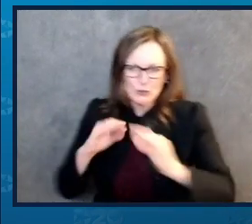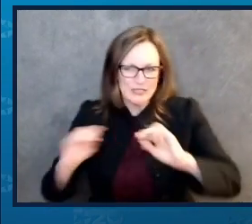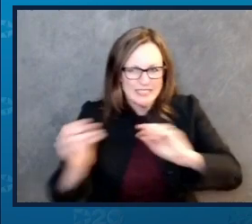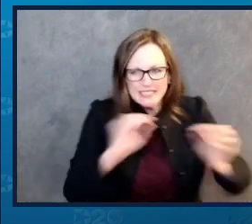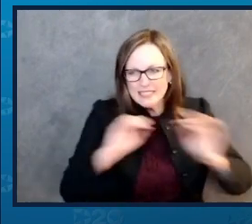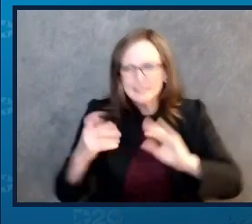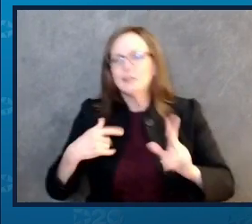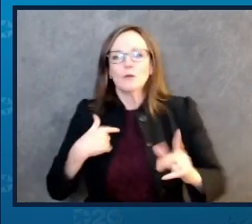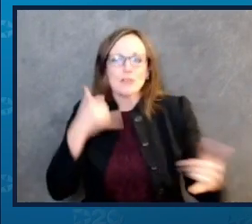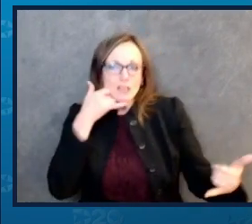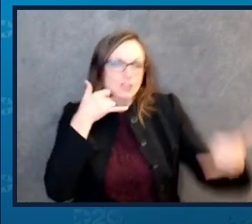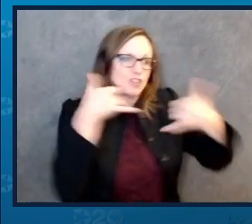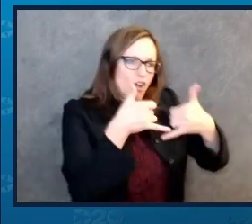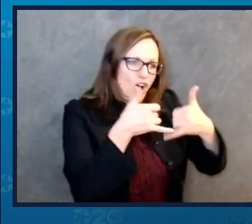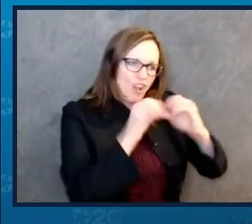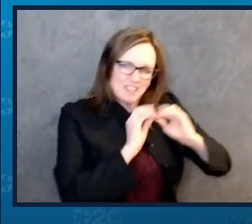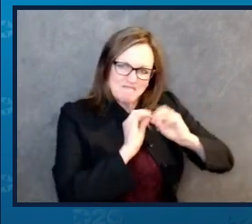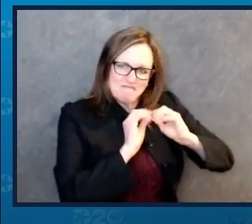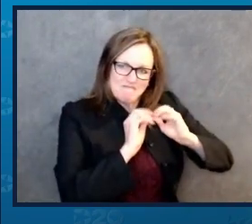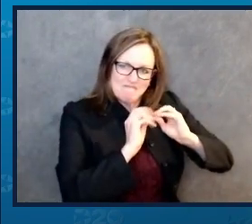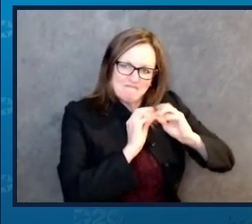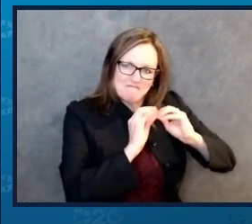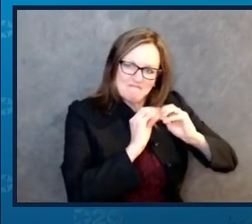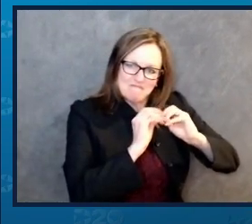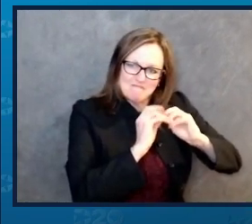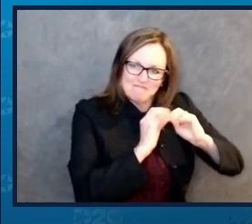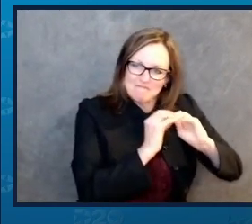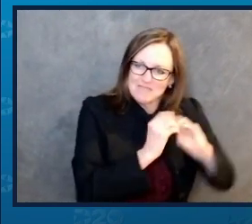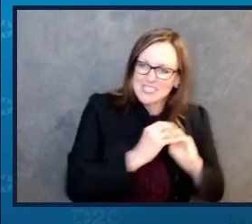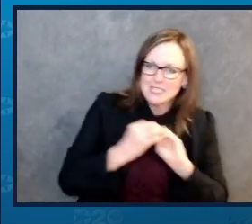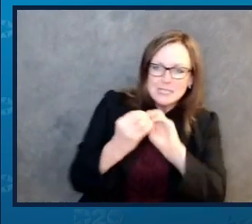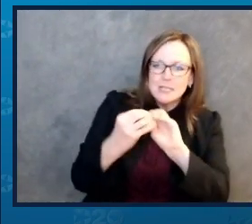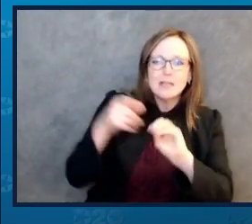PEOPLE'S HOMES. AND BEAU AND I WOULD TALK ABOUT